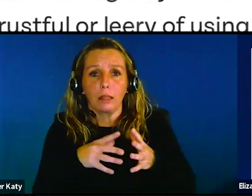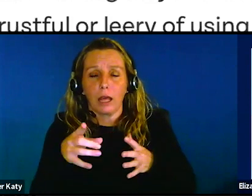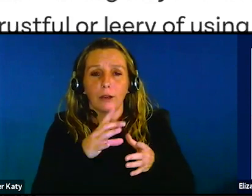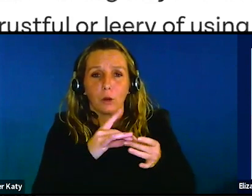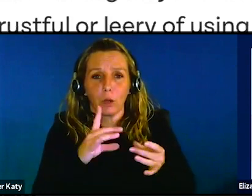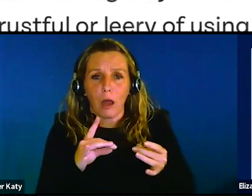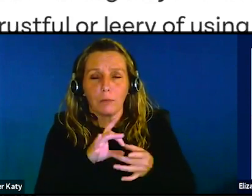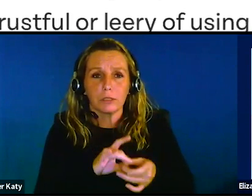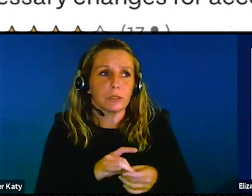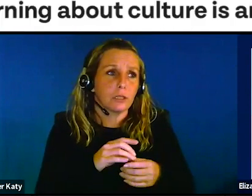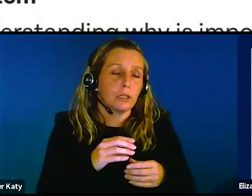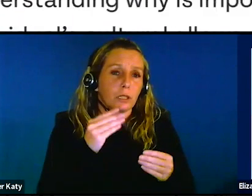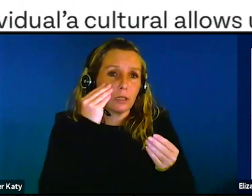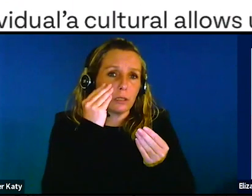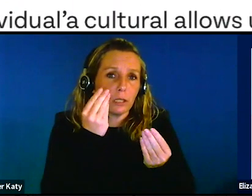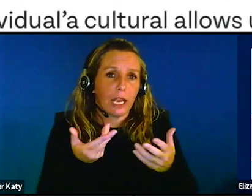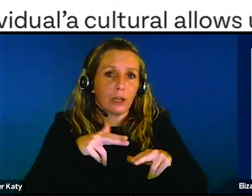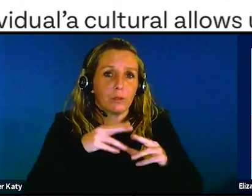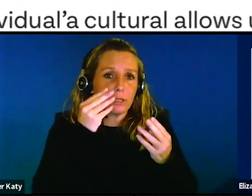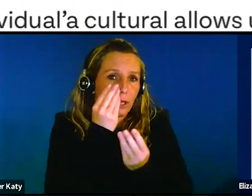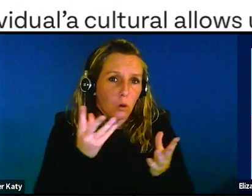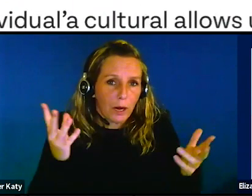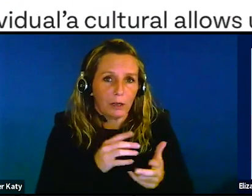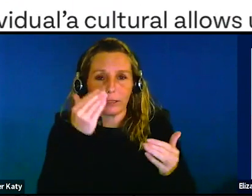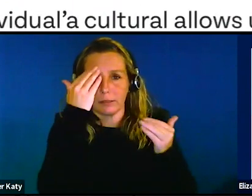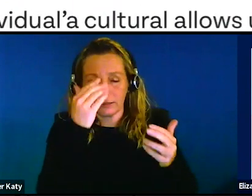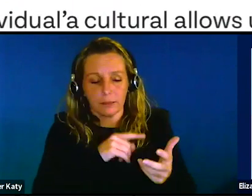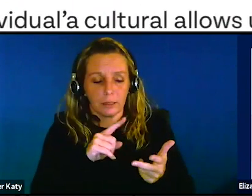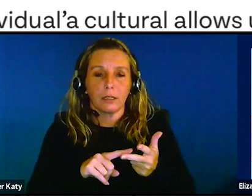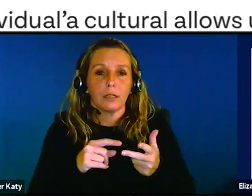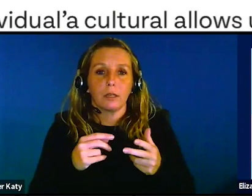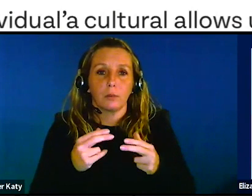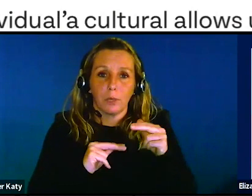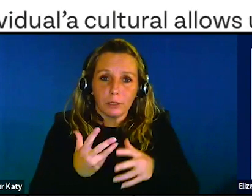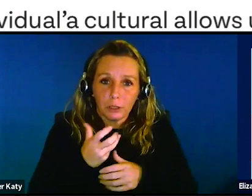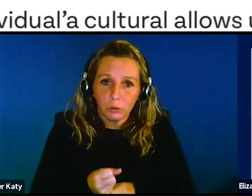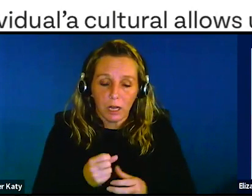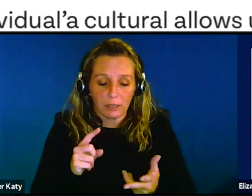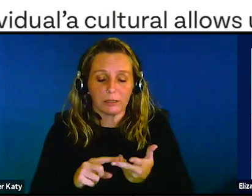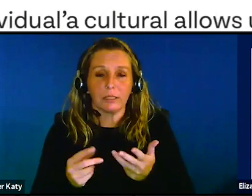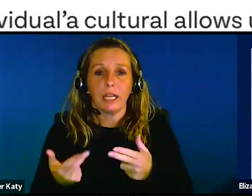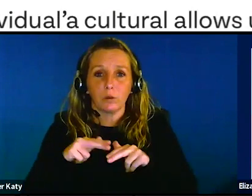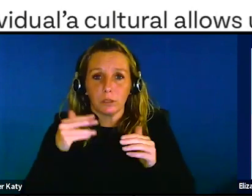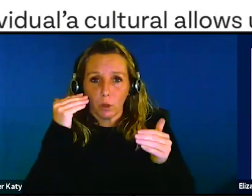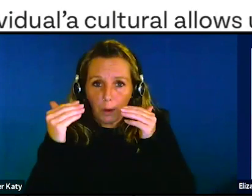trust, understanding barriers. And there's a lot of support here also for understanding